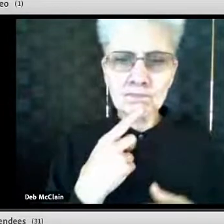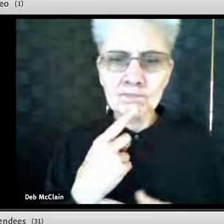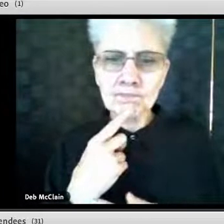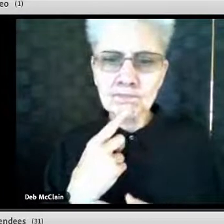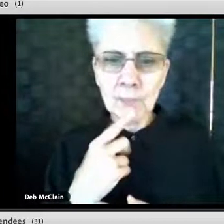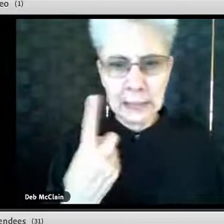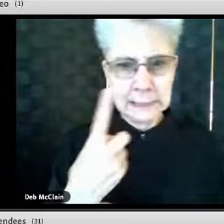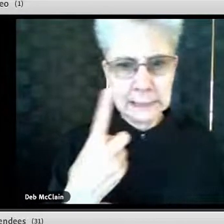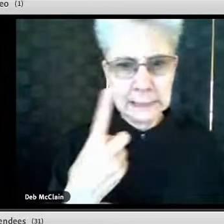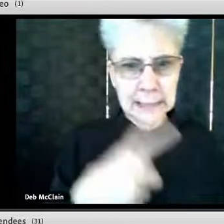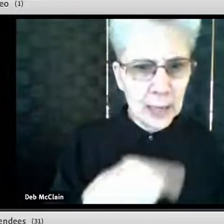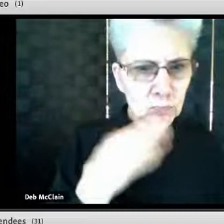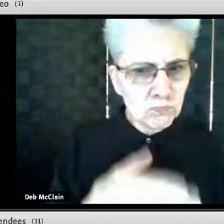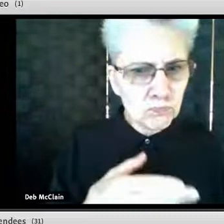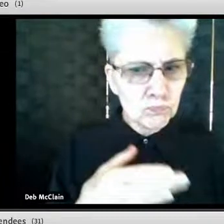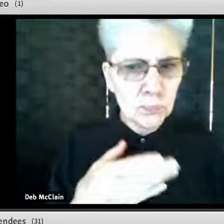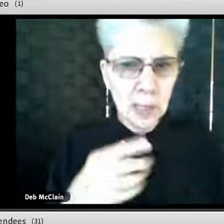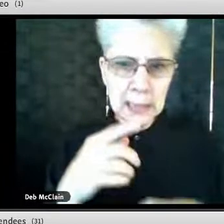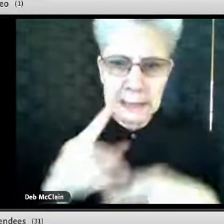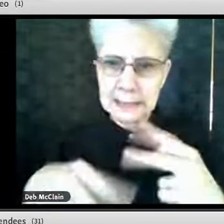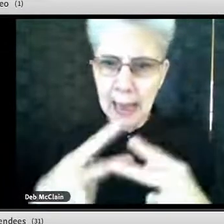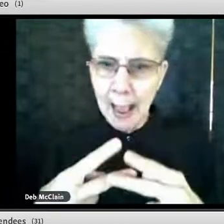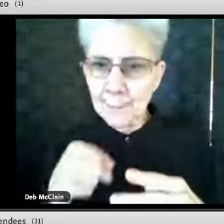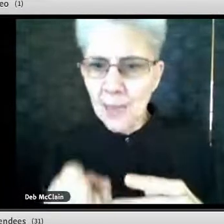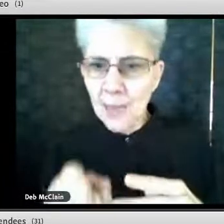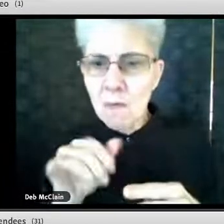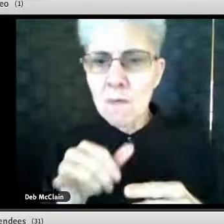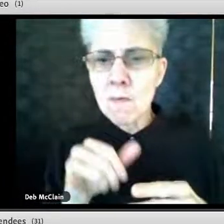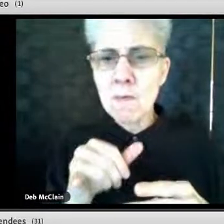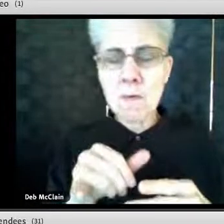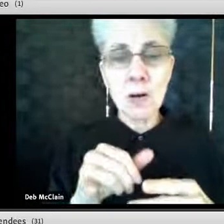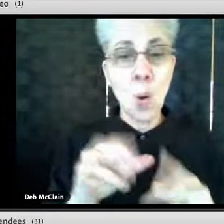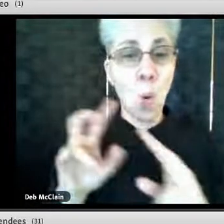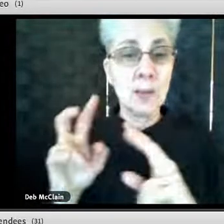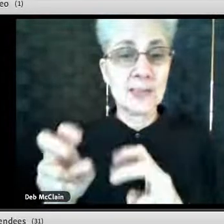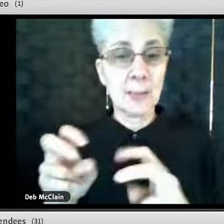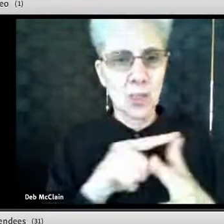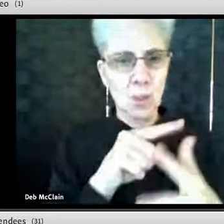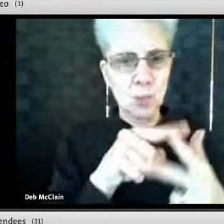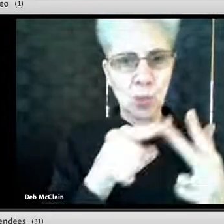figure out it's the day, the type or the subject matter